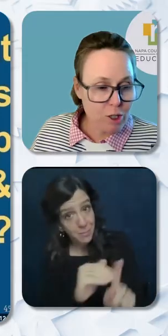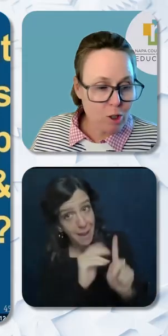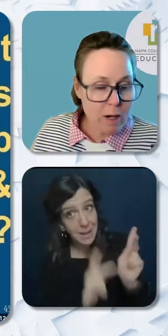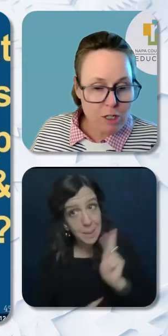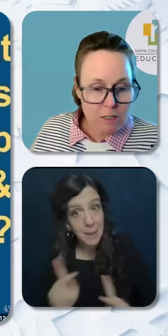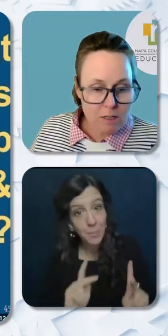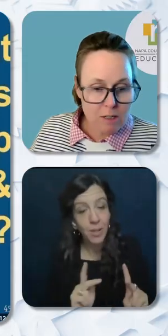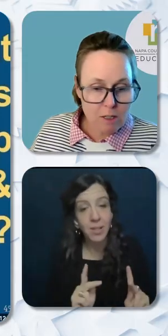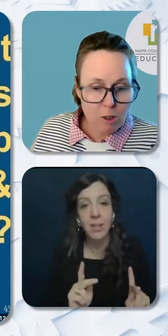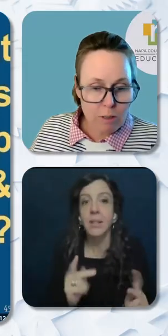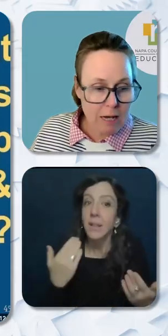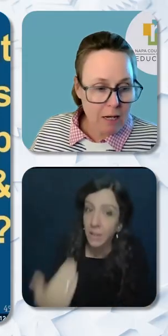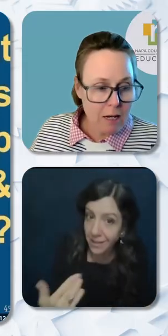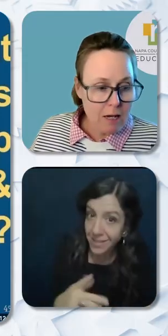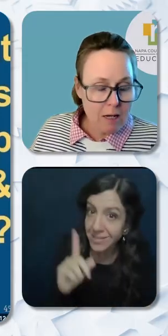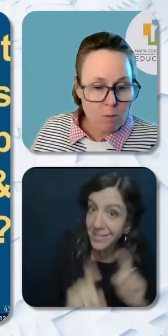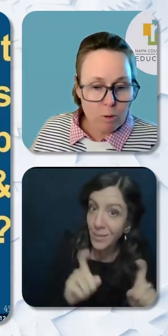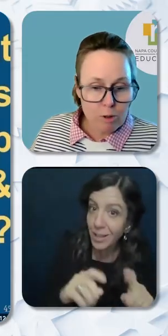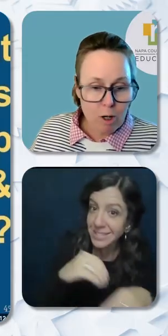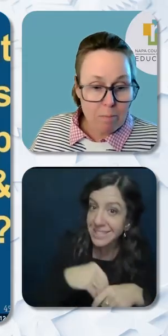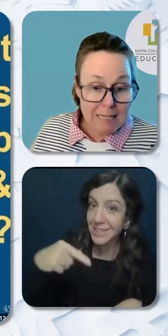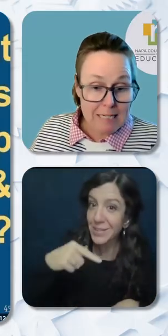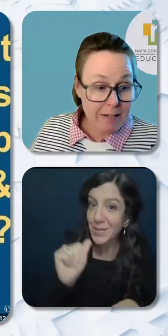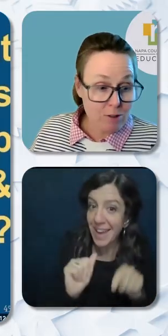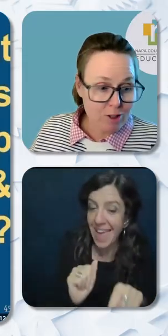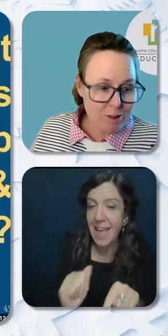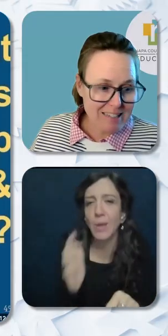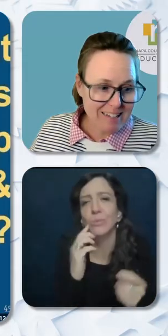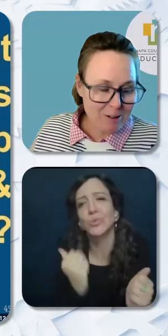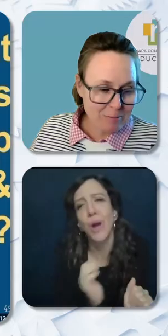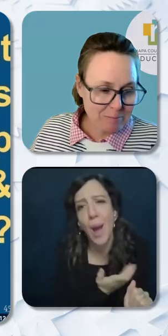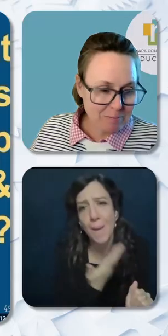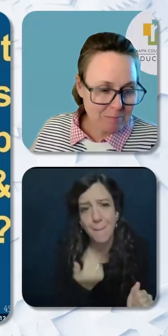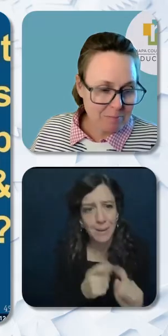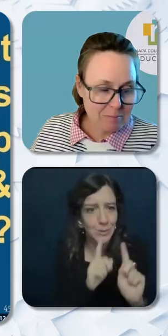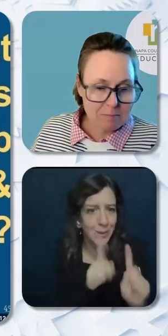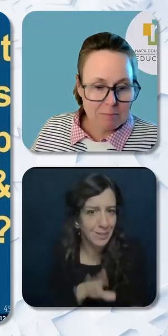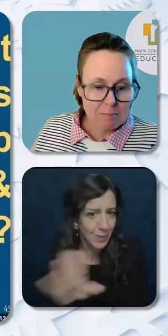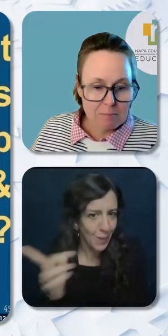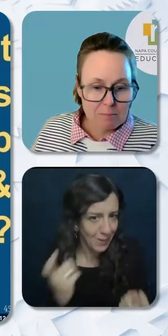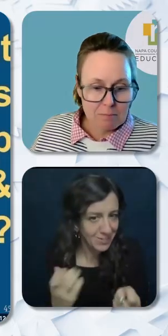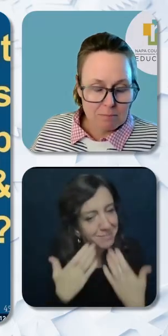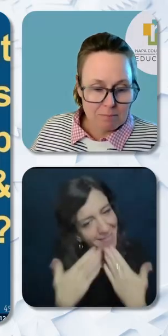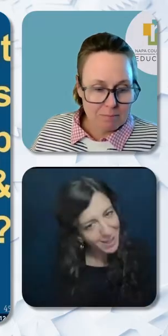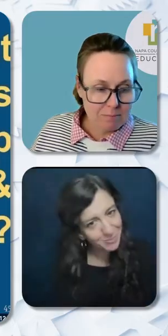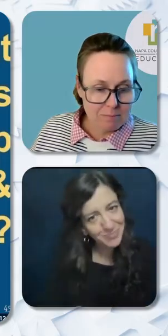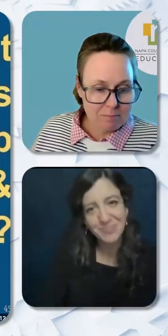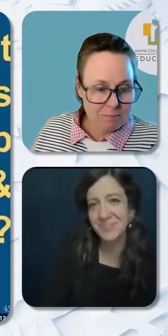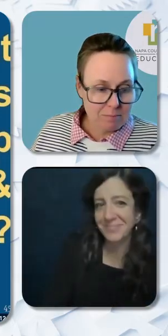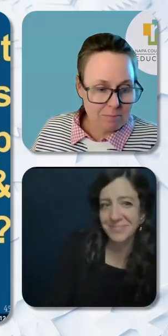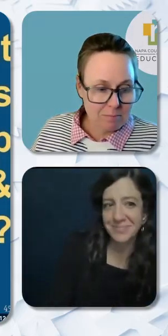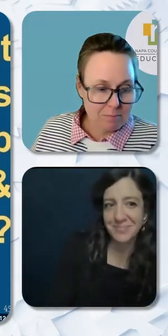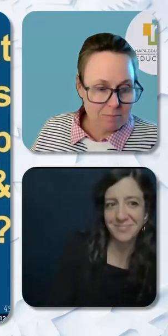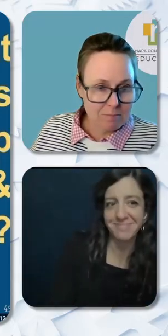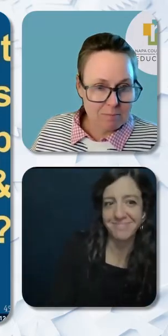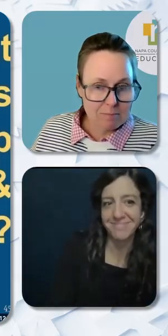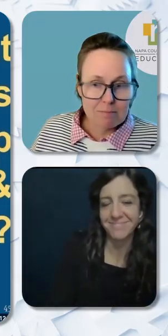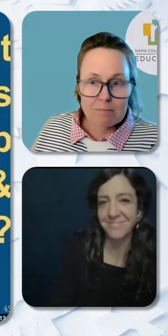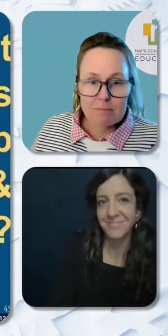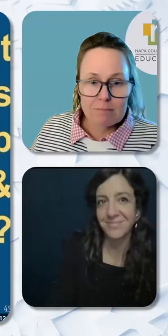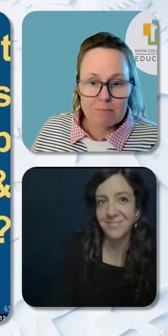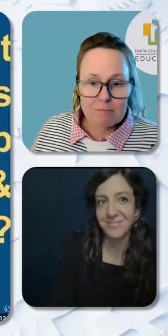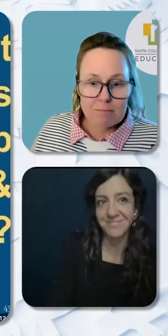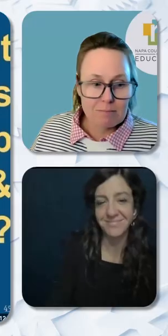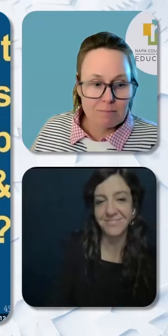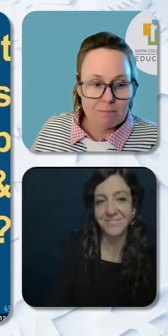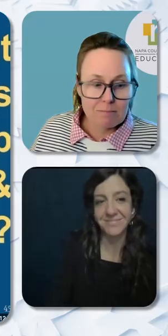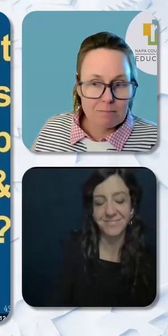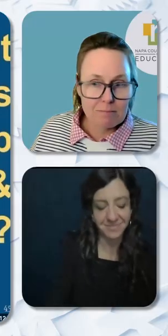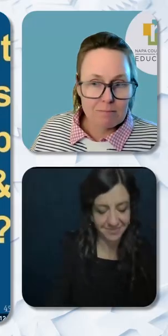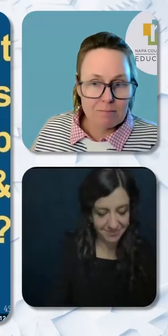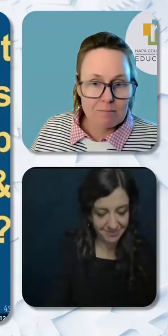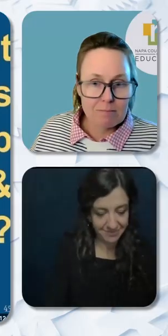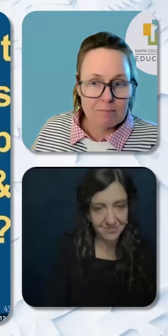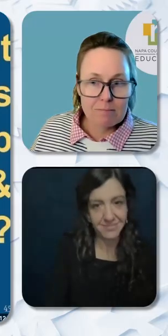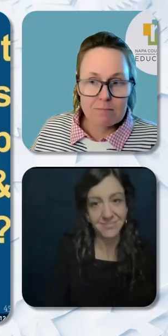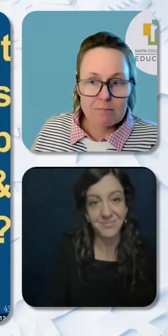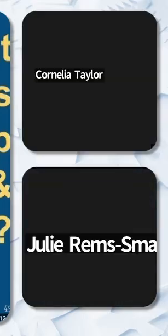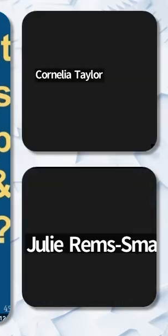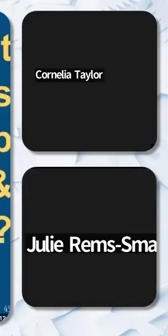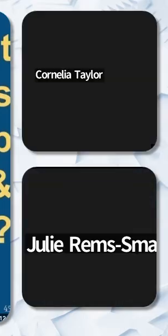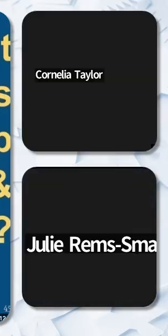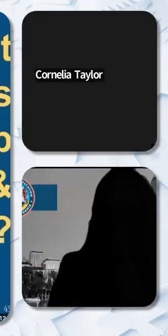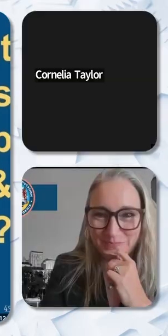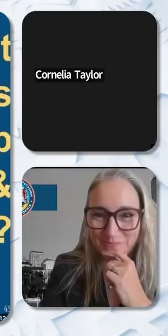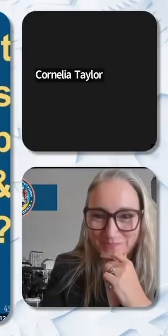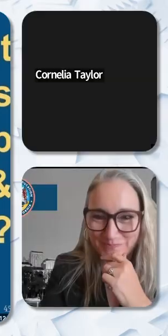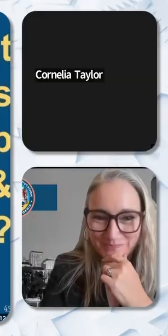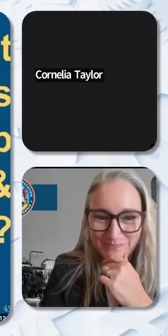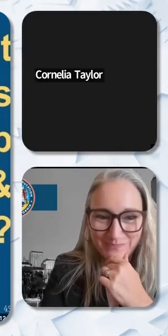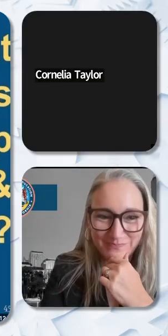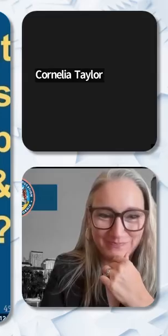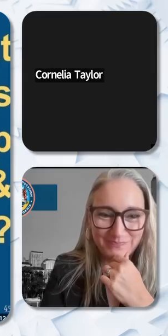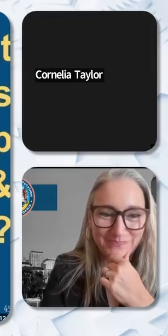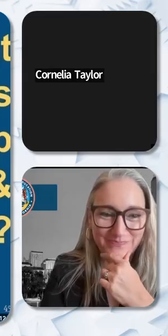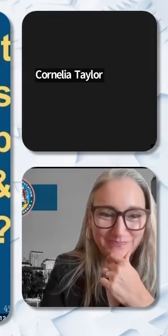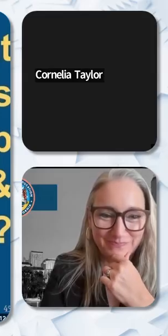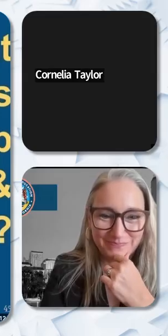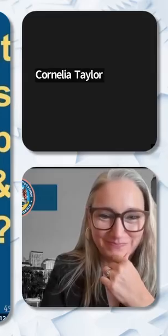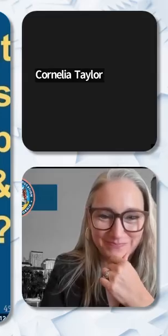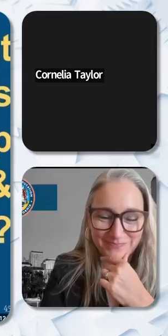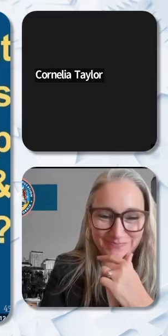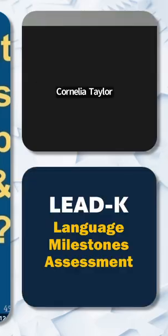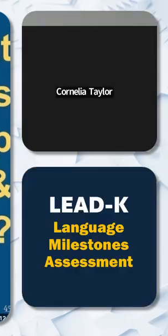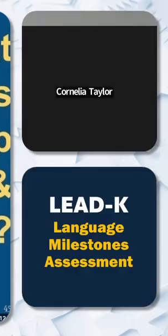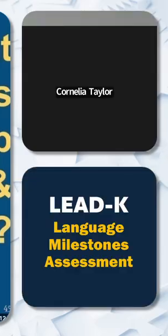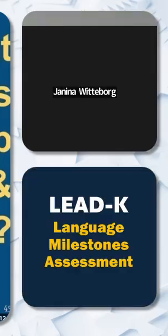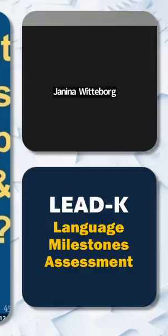enter your questions into the Q&A, and we'll do our best to answer those. Thank you.